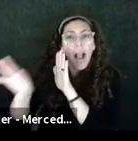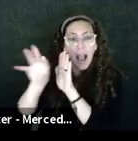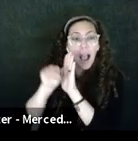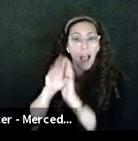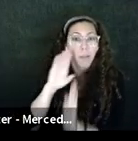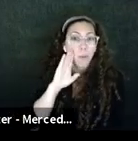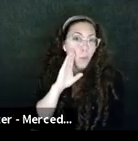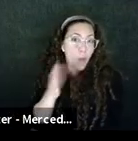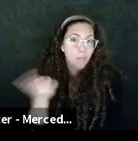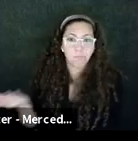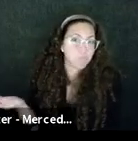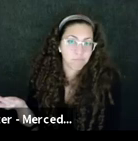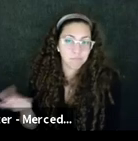Jason Williams: Awareness of those patterns.